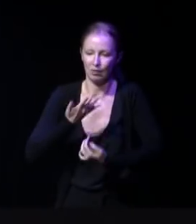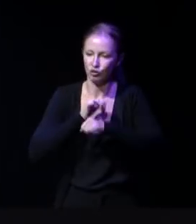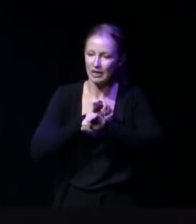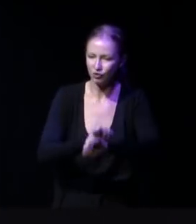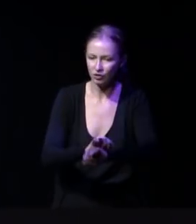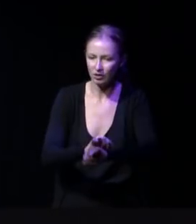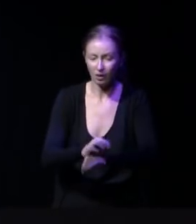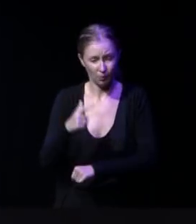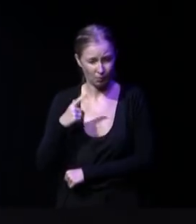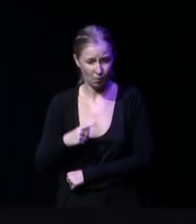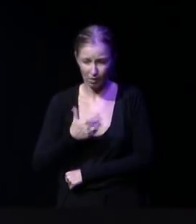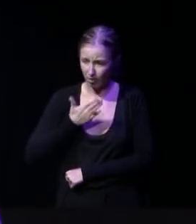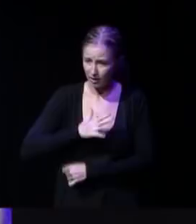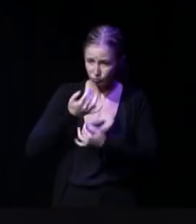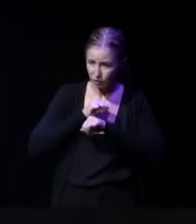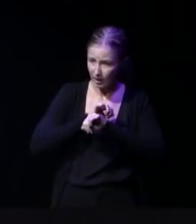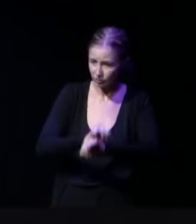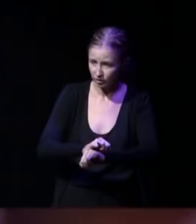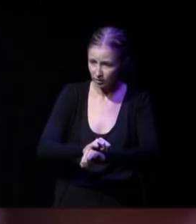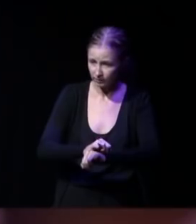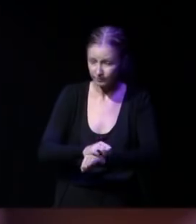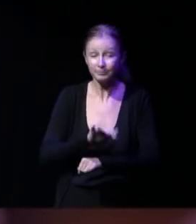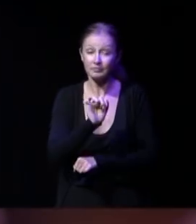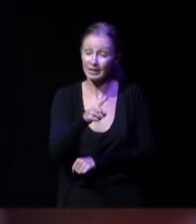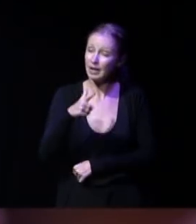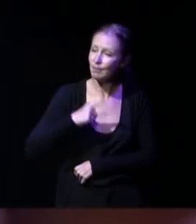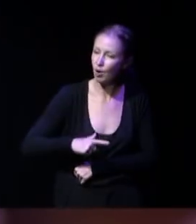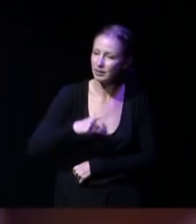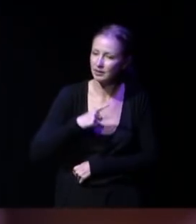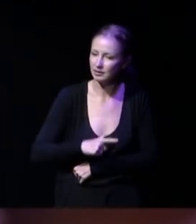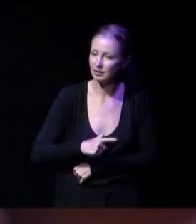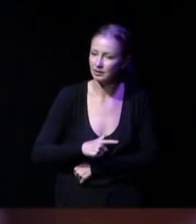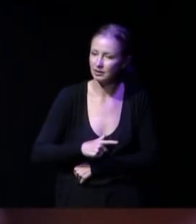And that is at least one of its main purposes, to normalise potential attack.